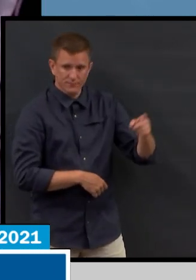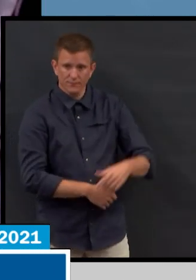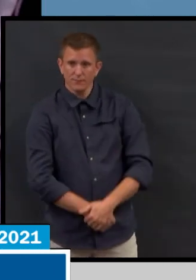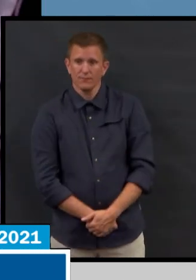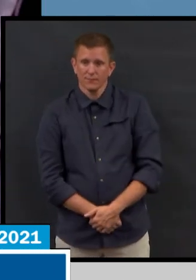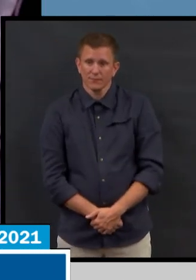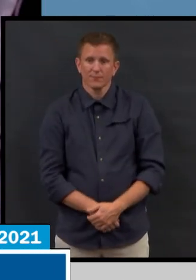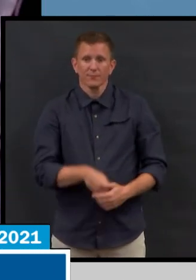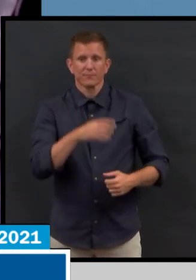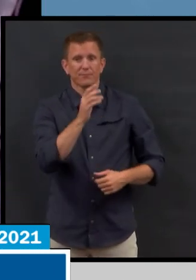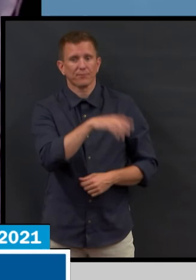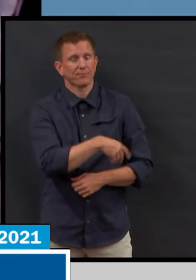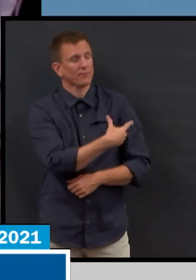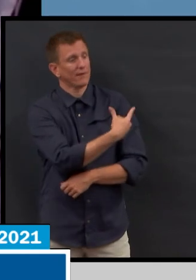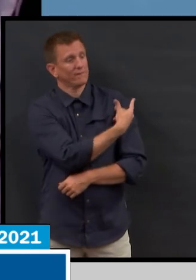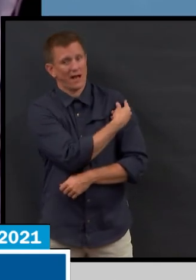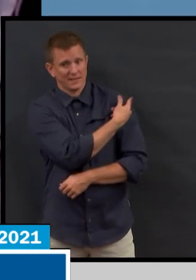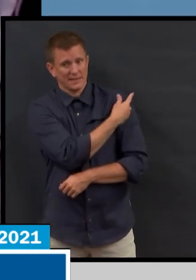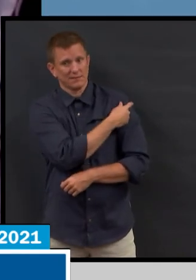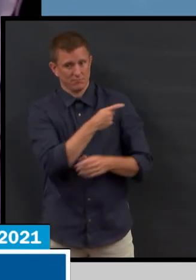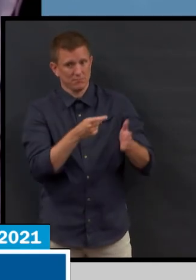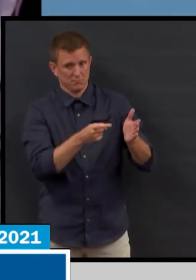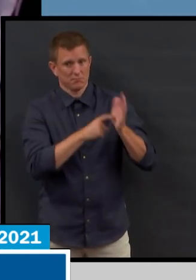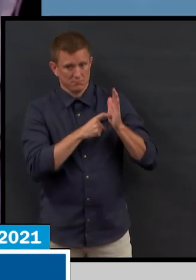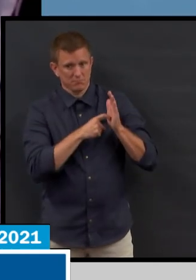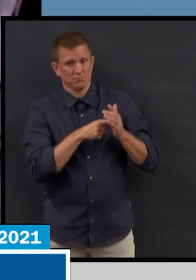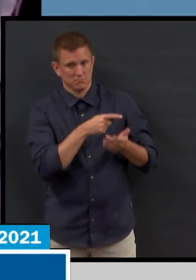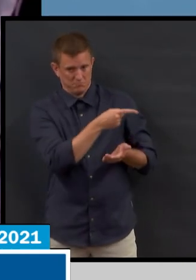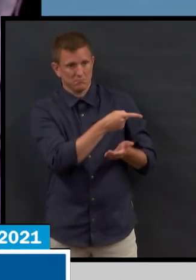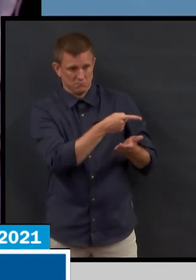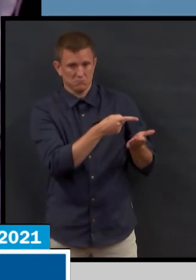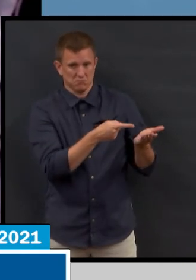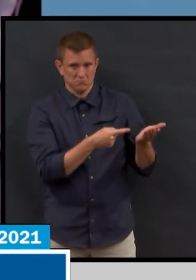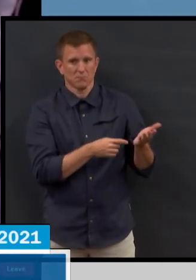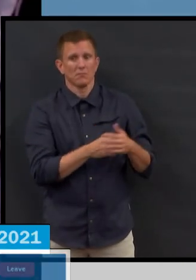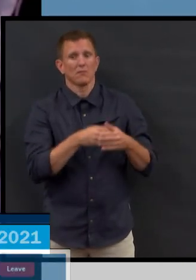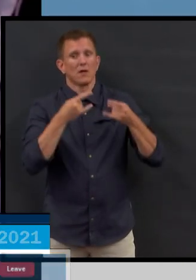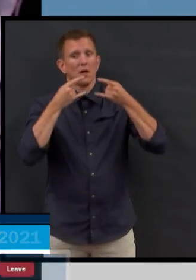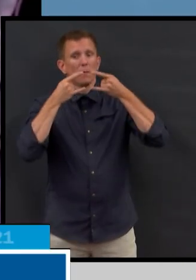but wonder why we aren't also requiring a mask mandate to help stem the tide